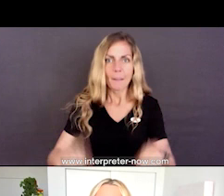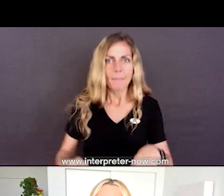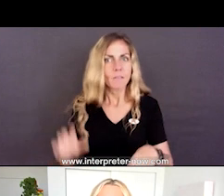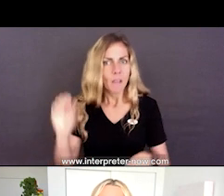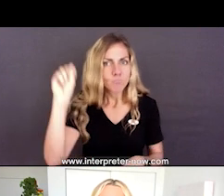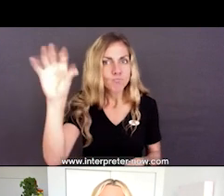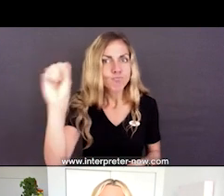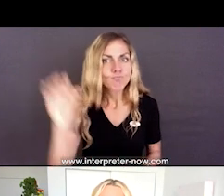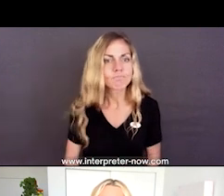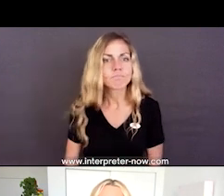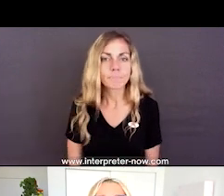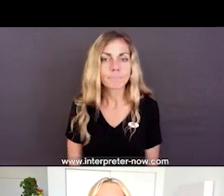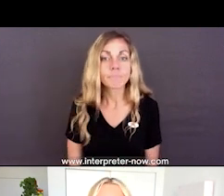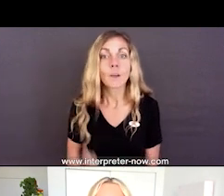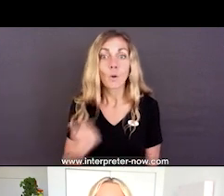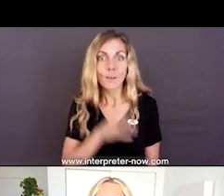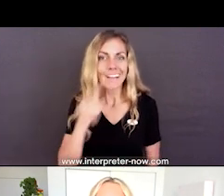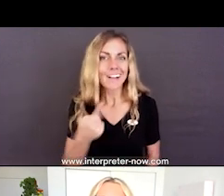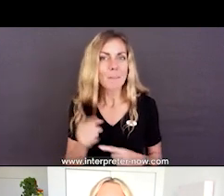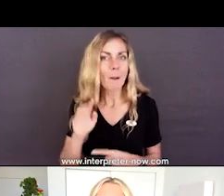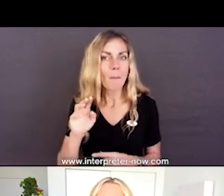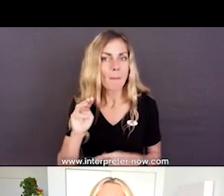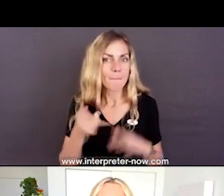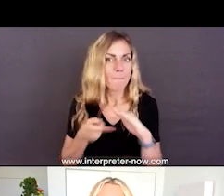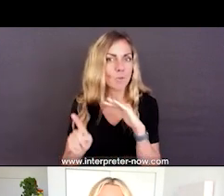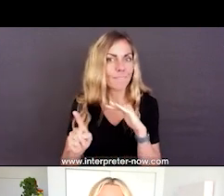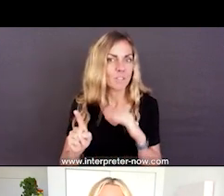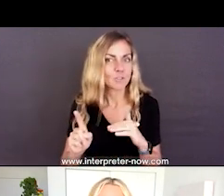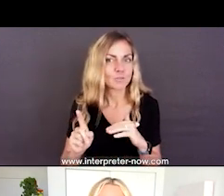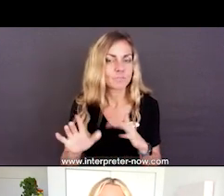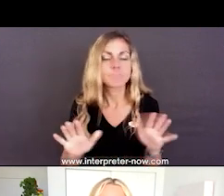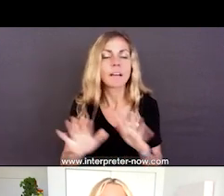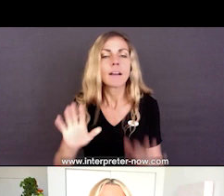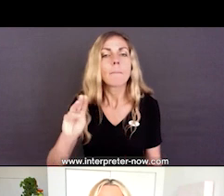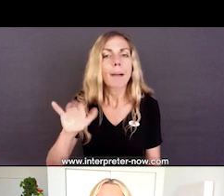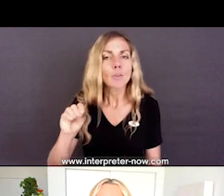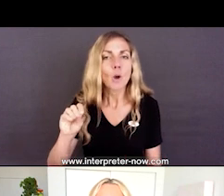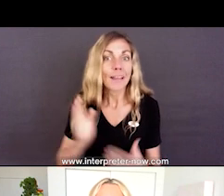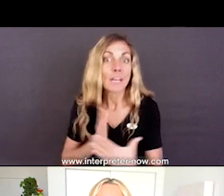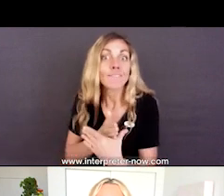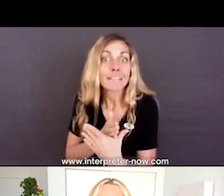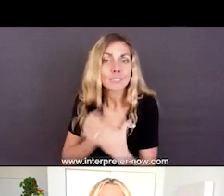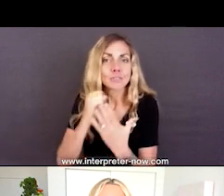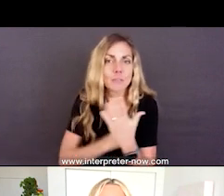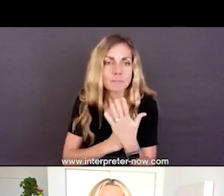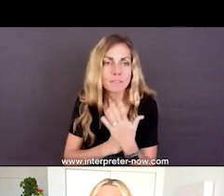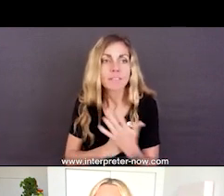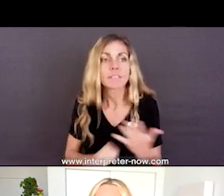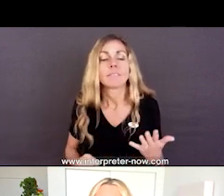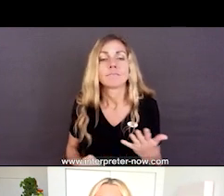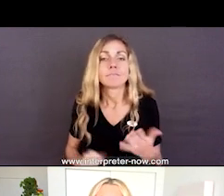So we talked about micro-intervention scripts: separate intent from impact, share your own